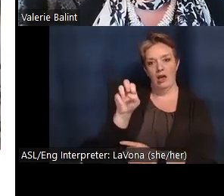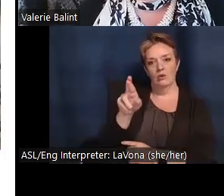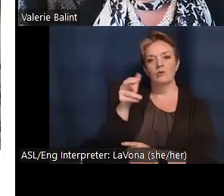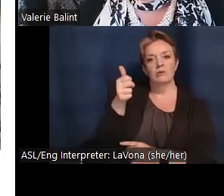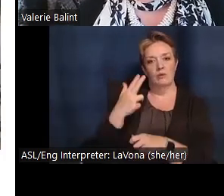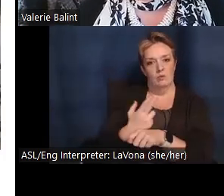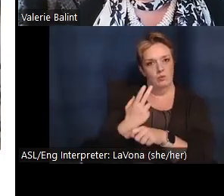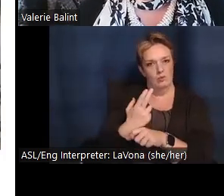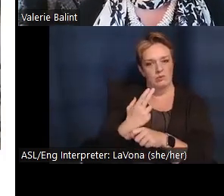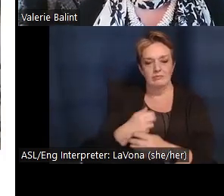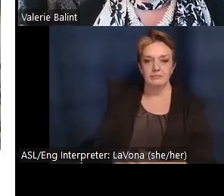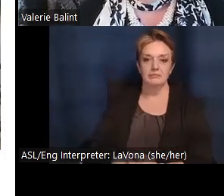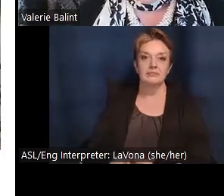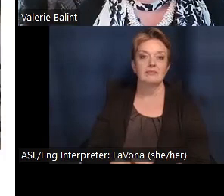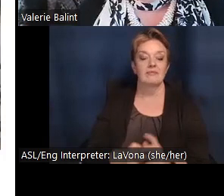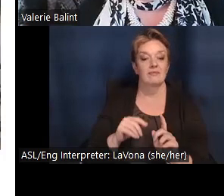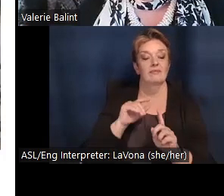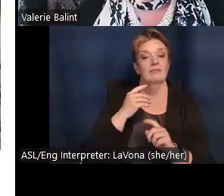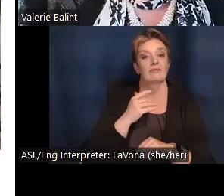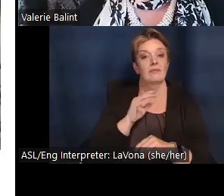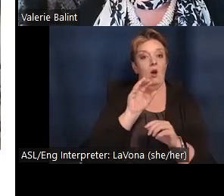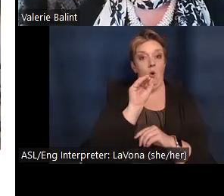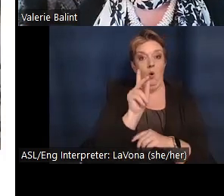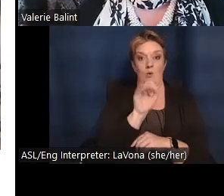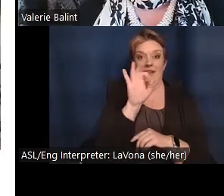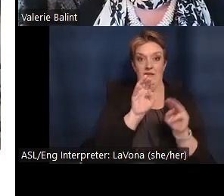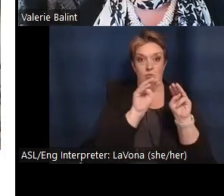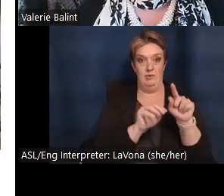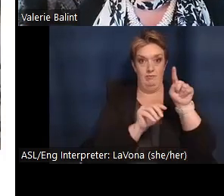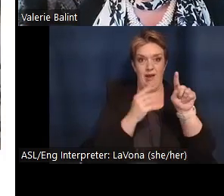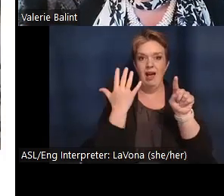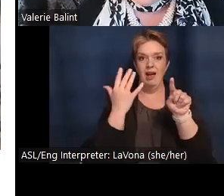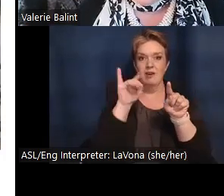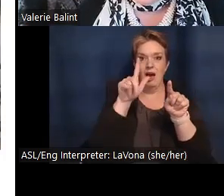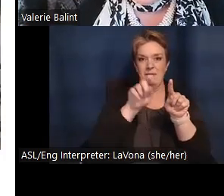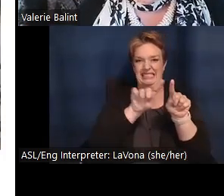Five miles east of the O'Keeffe Museum, you can visit the home and studio of artist Randall Davey.